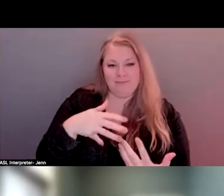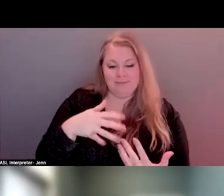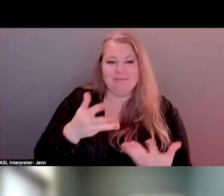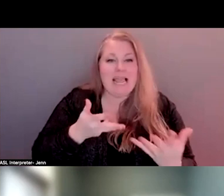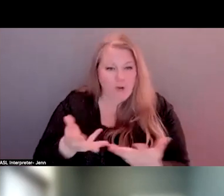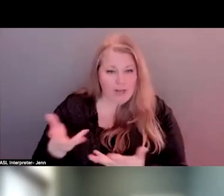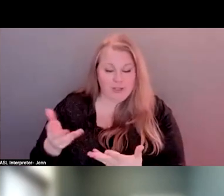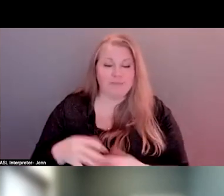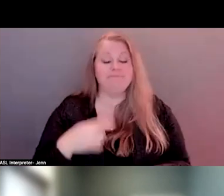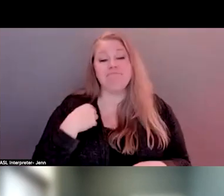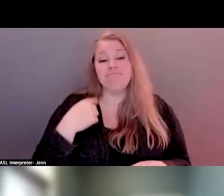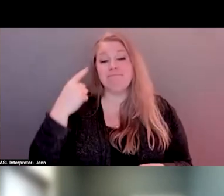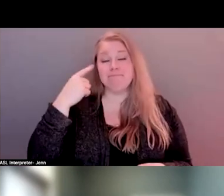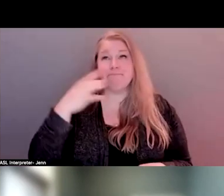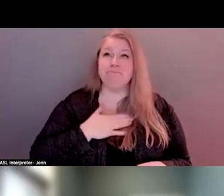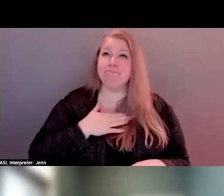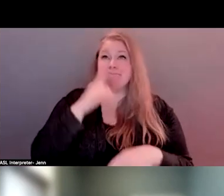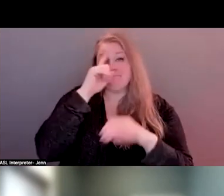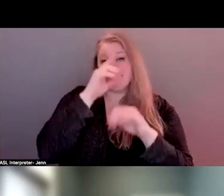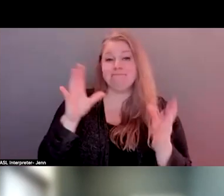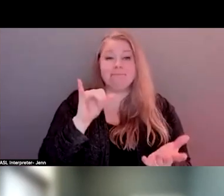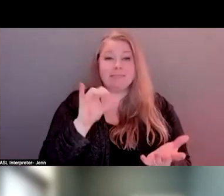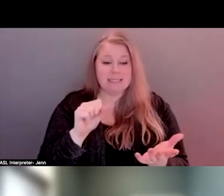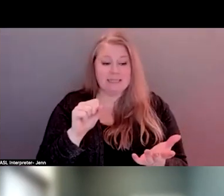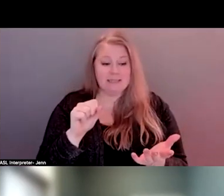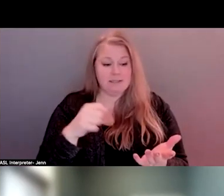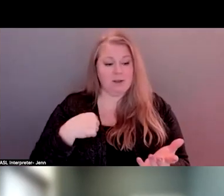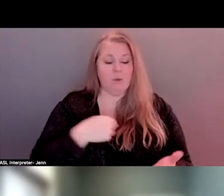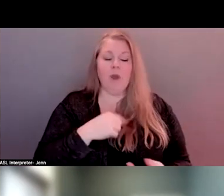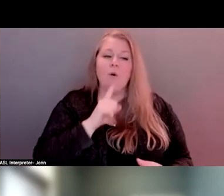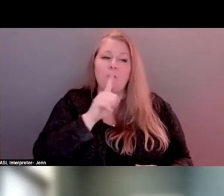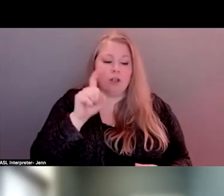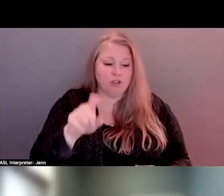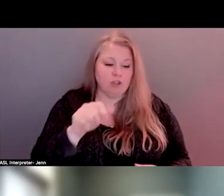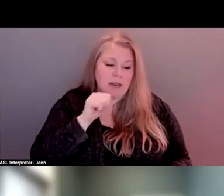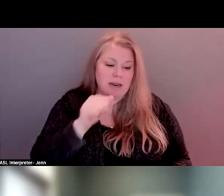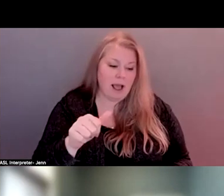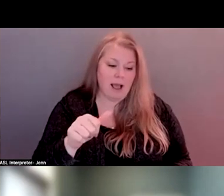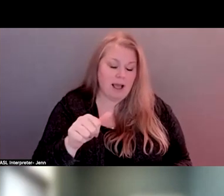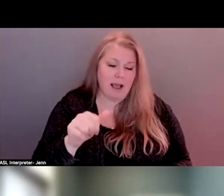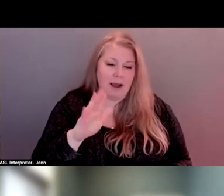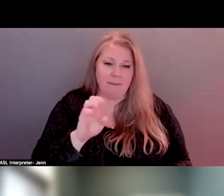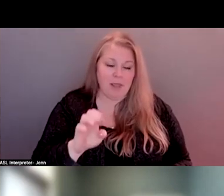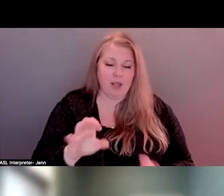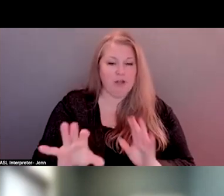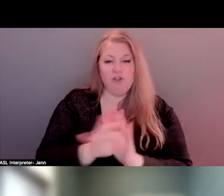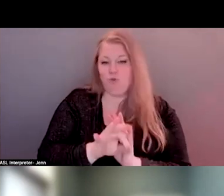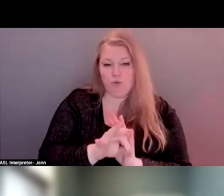my thought is that though we really shouldn't be choosing winners in this field of technology, we just have no idea.